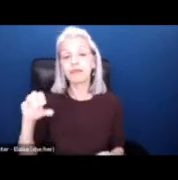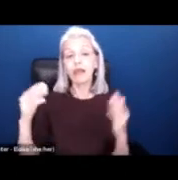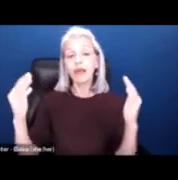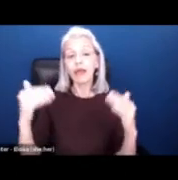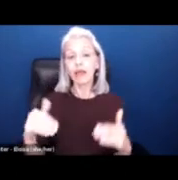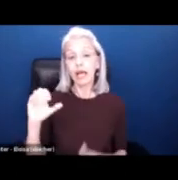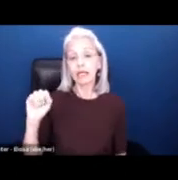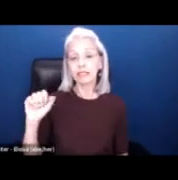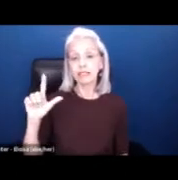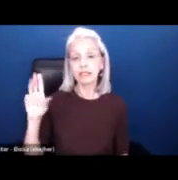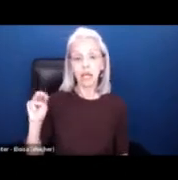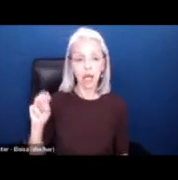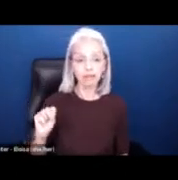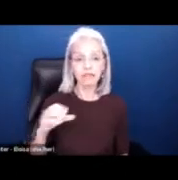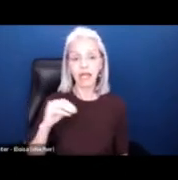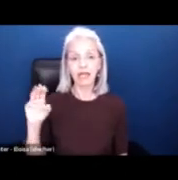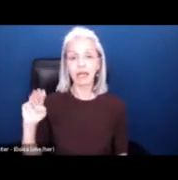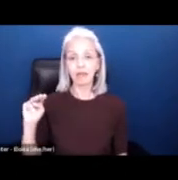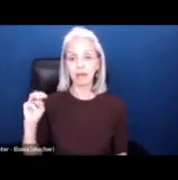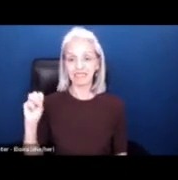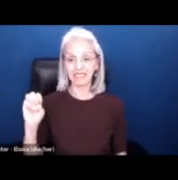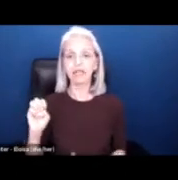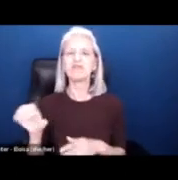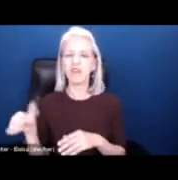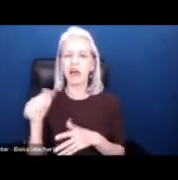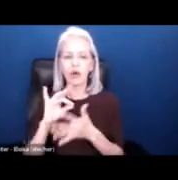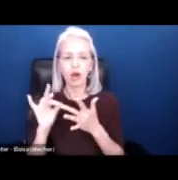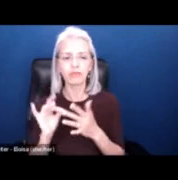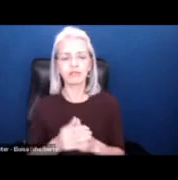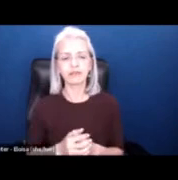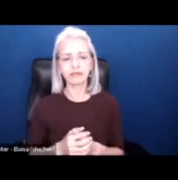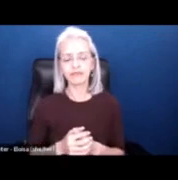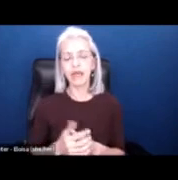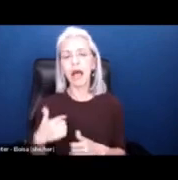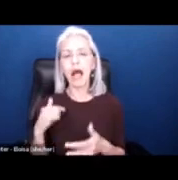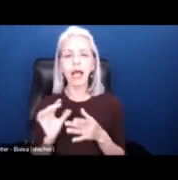Exam are also other options. And like I mentioned, you know, these may be used in the